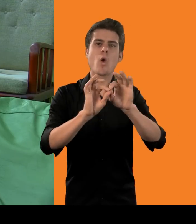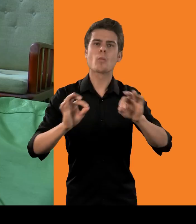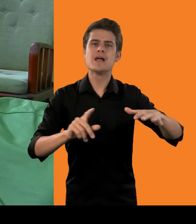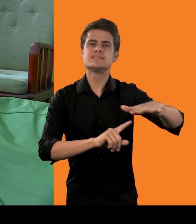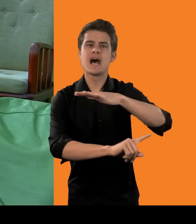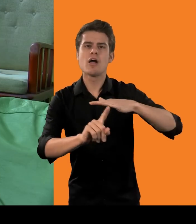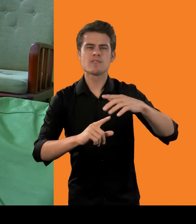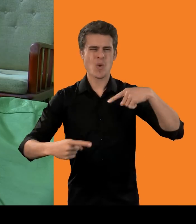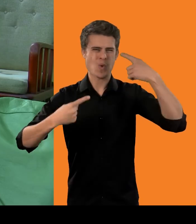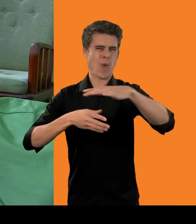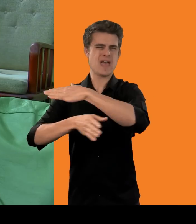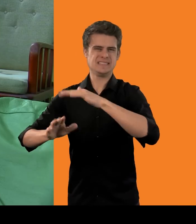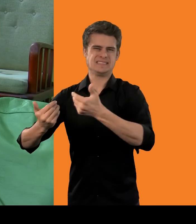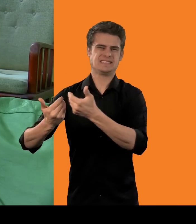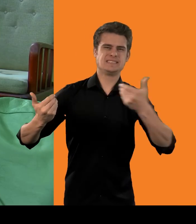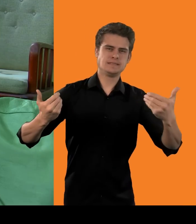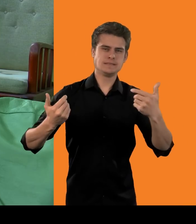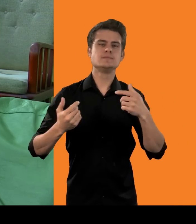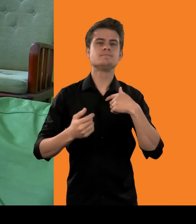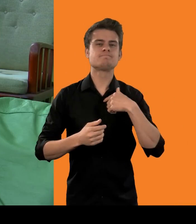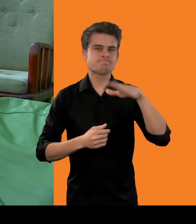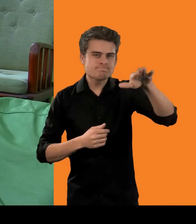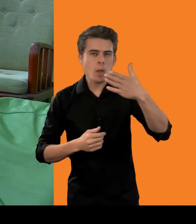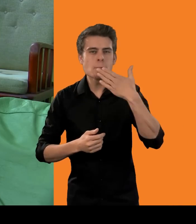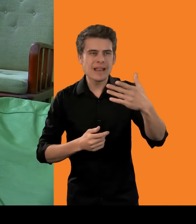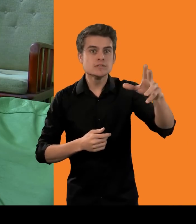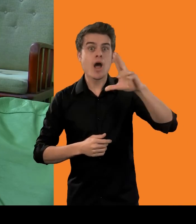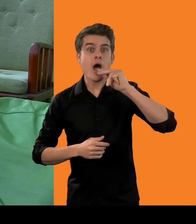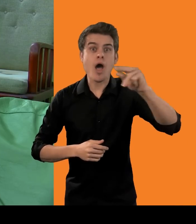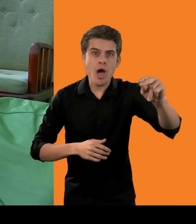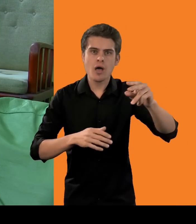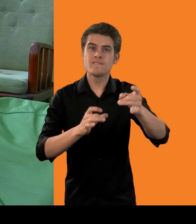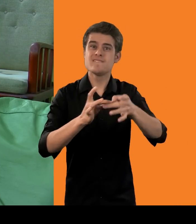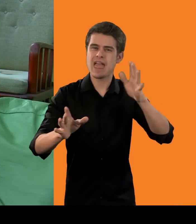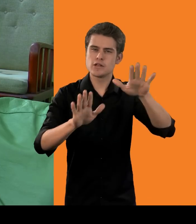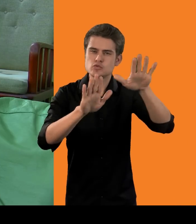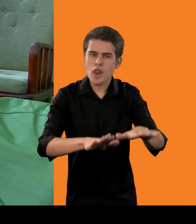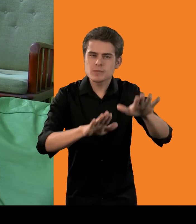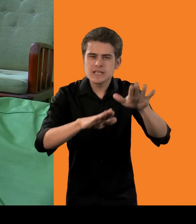I try to have a conversation with them in the corner or away from a noisy place.